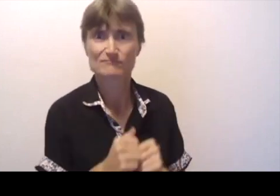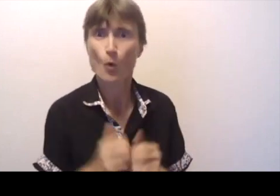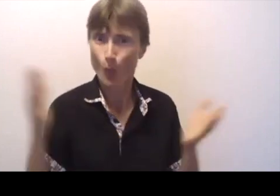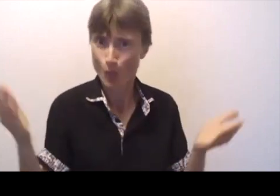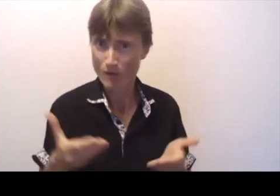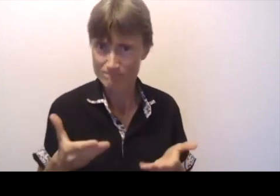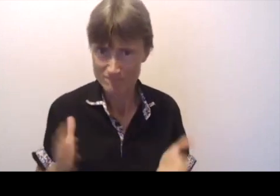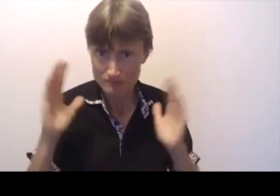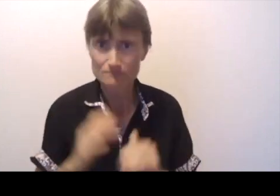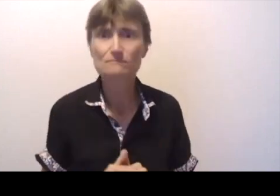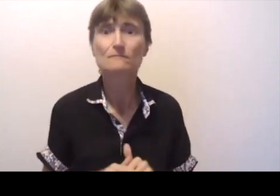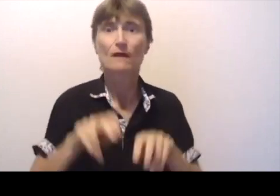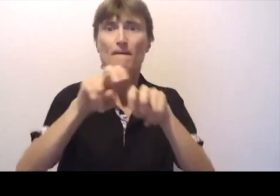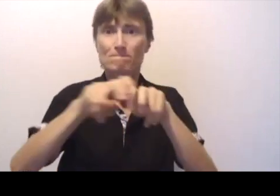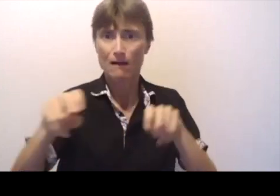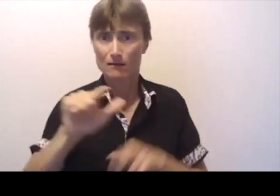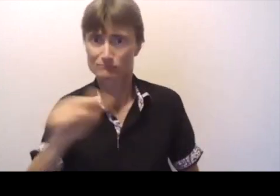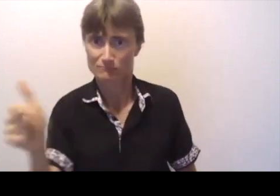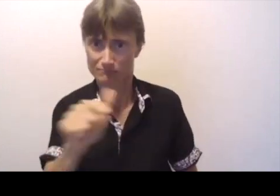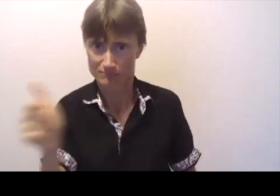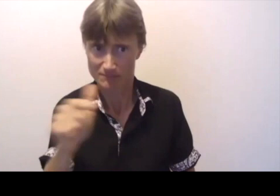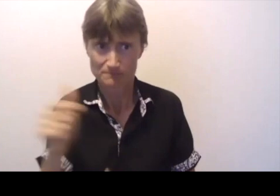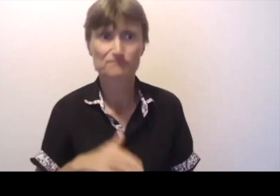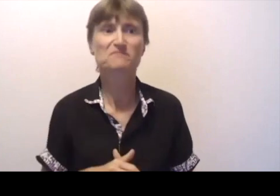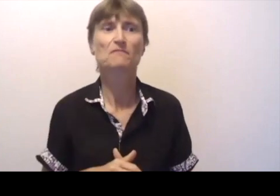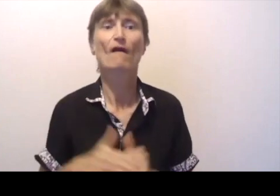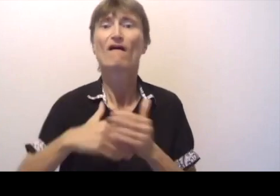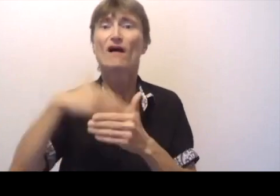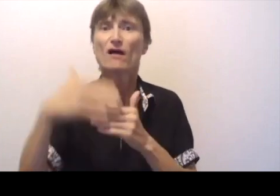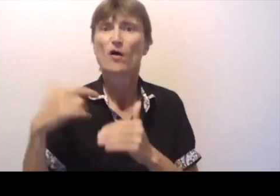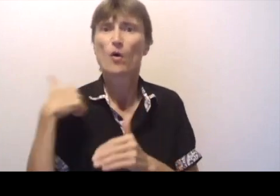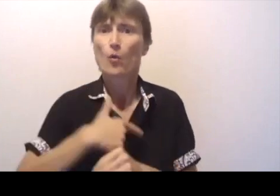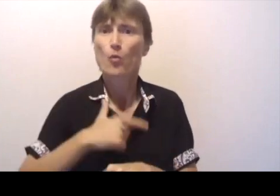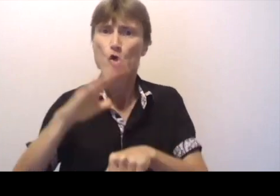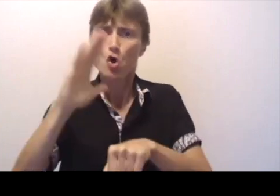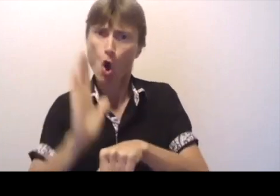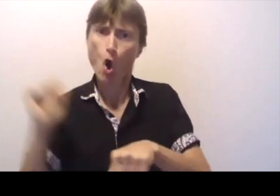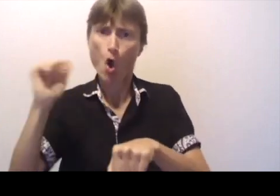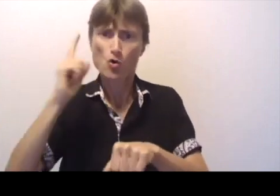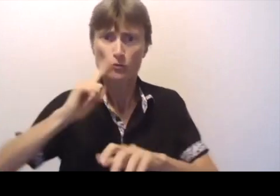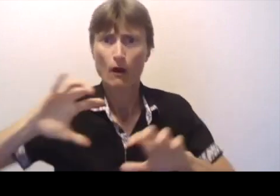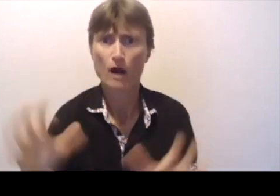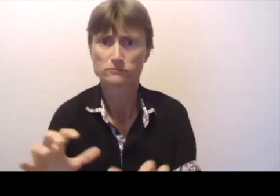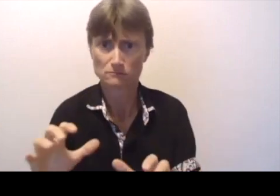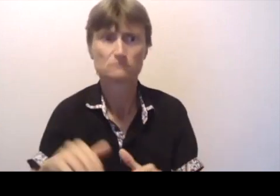we have a call to action we'll then have our panelist q a and then we'll be closing down our webinar